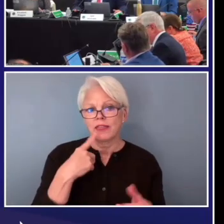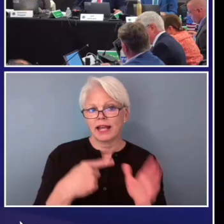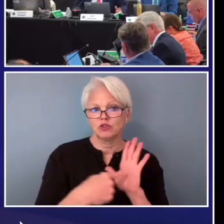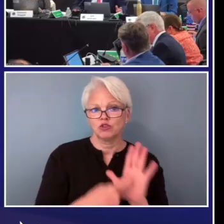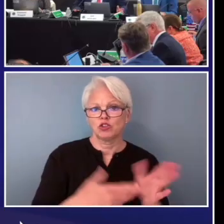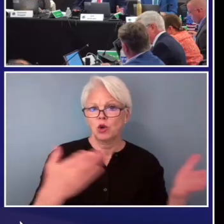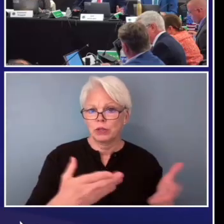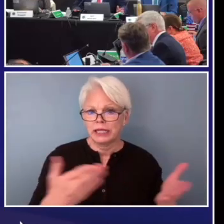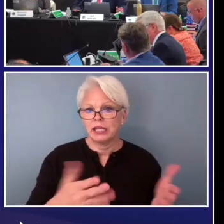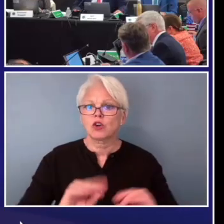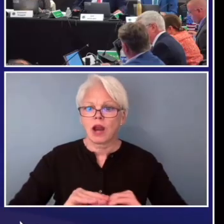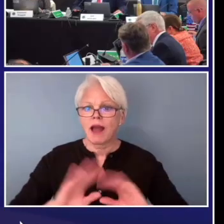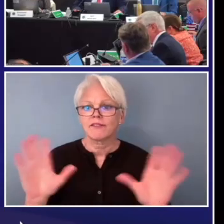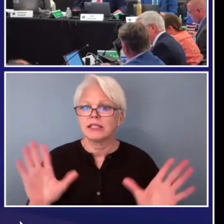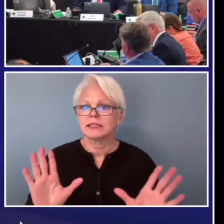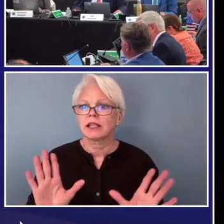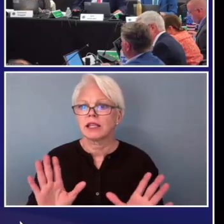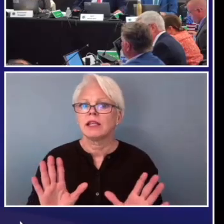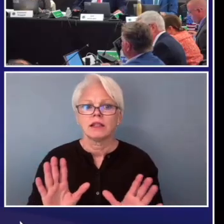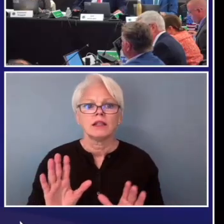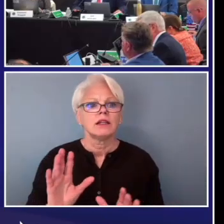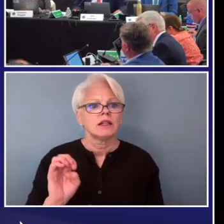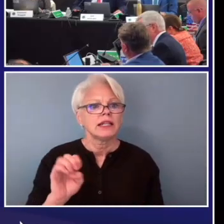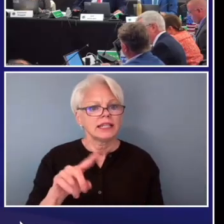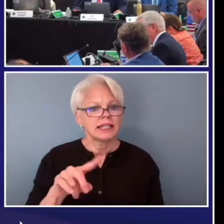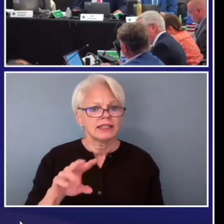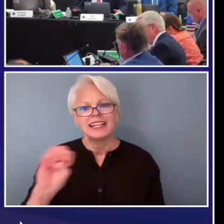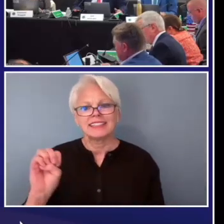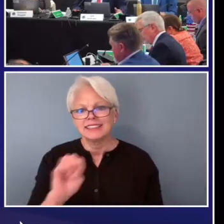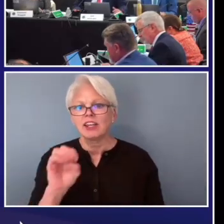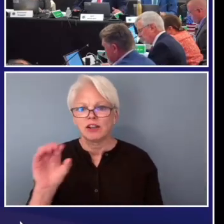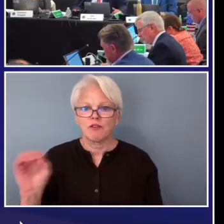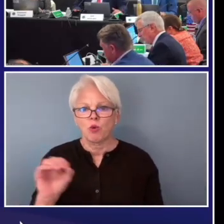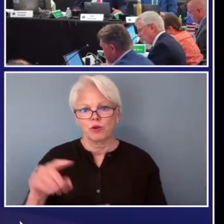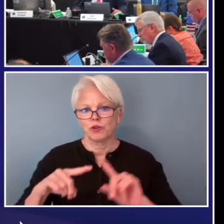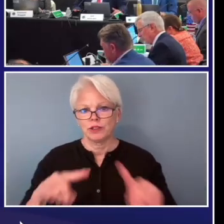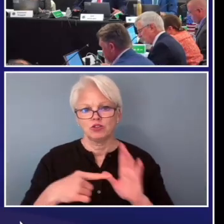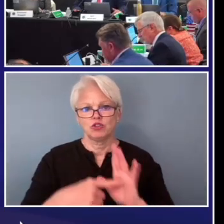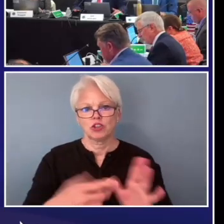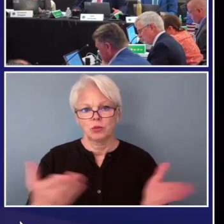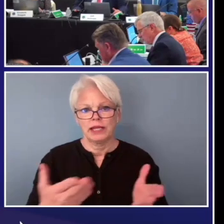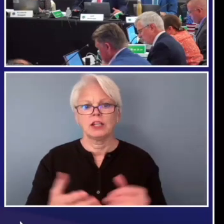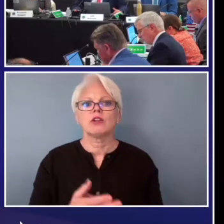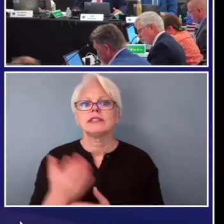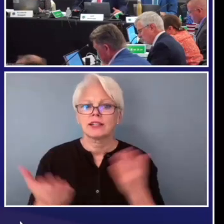obviously the um, executive orders reflected here, um, suggestions from Nasiki,